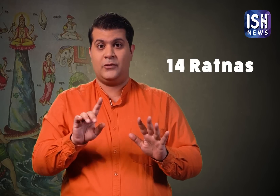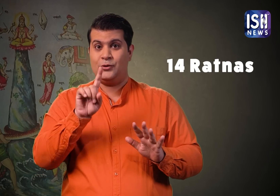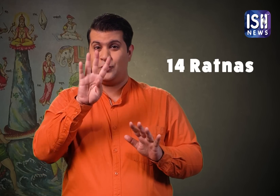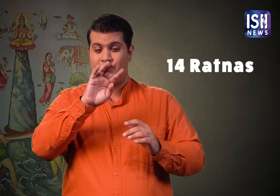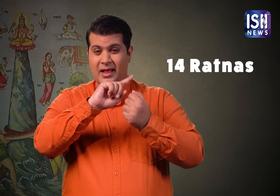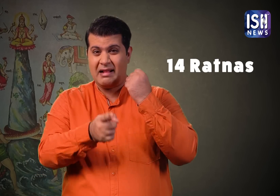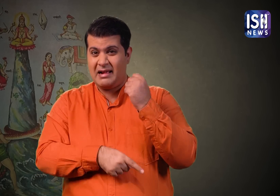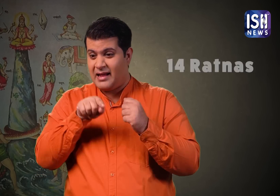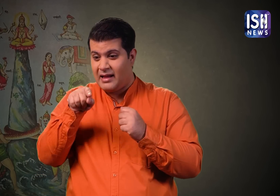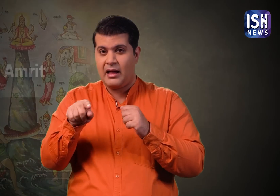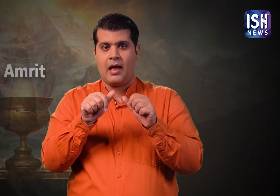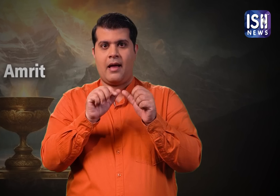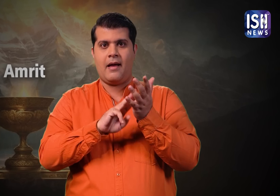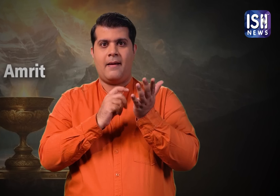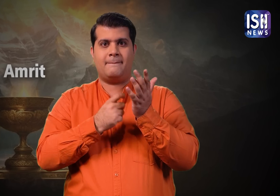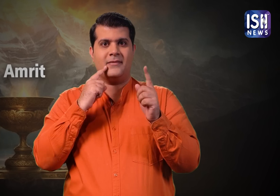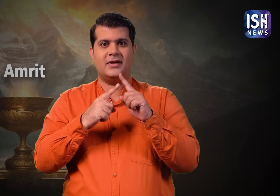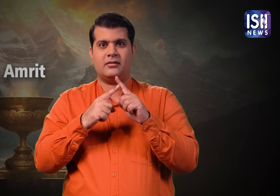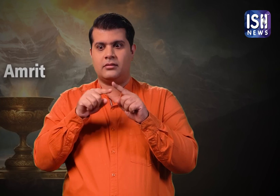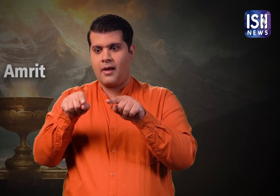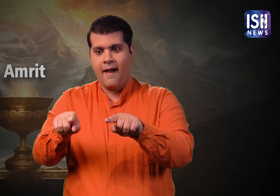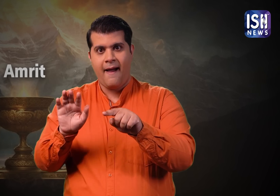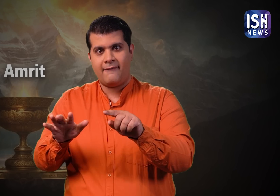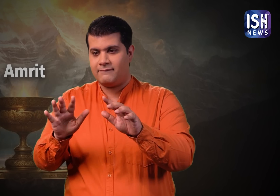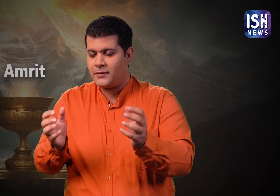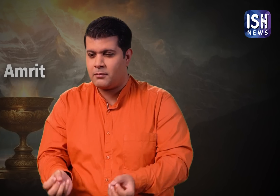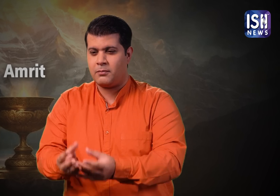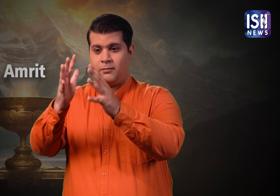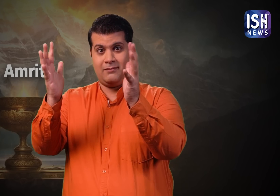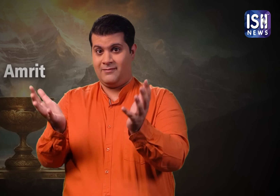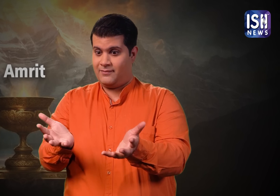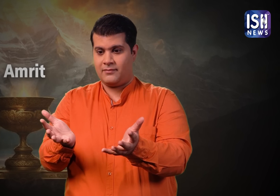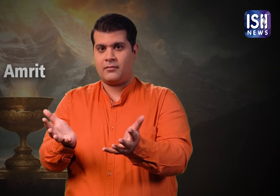In the end, the Amrit Kalash emerged.